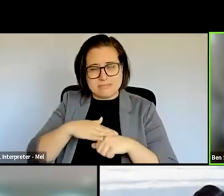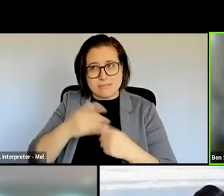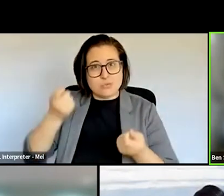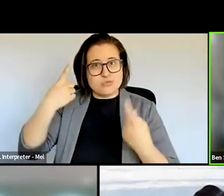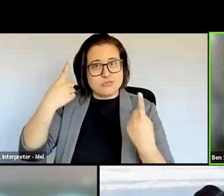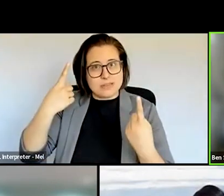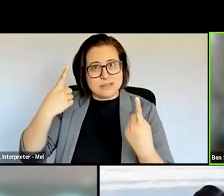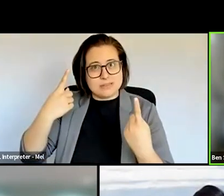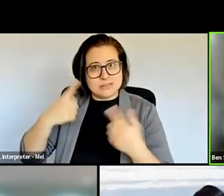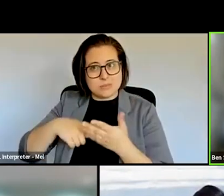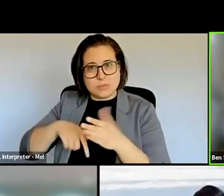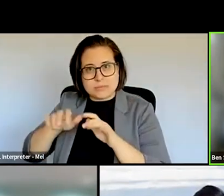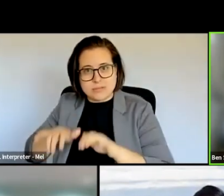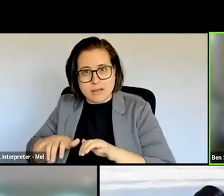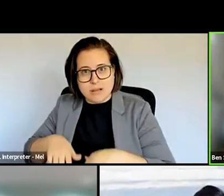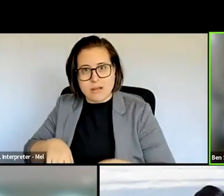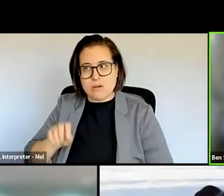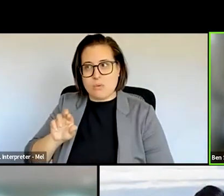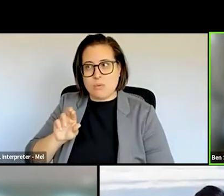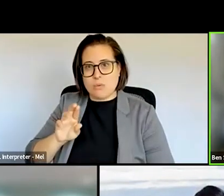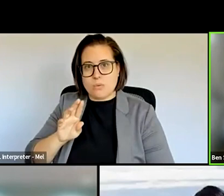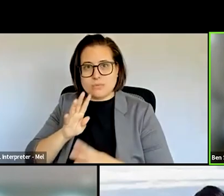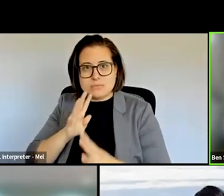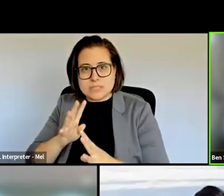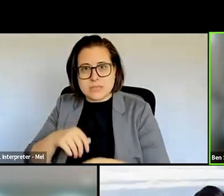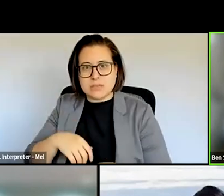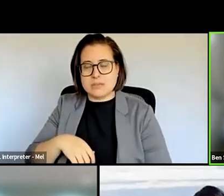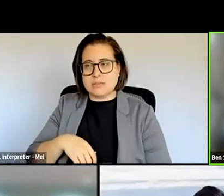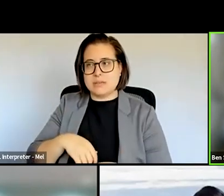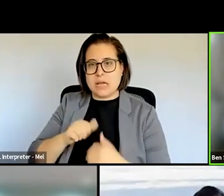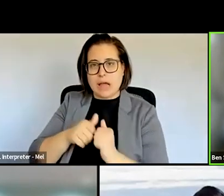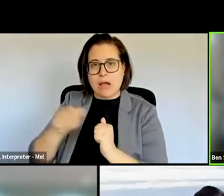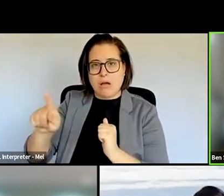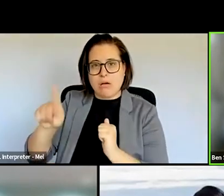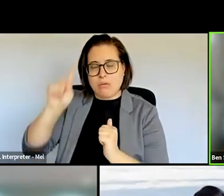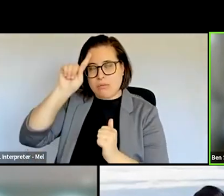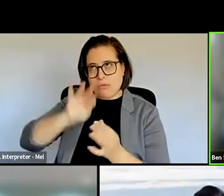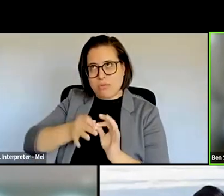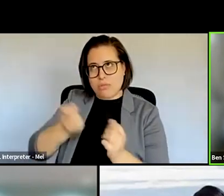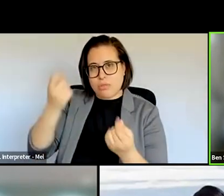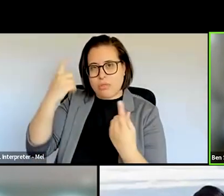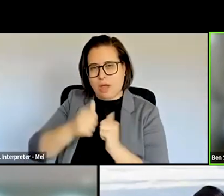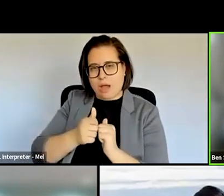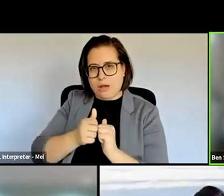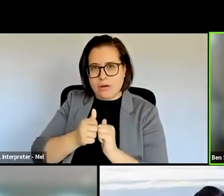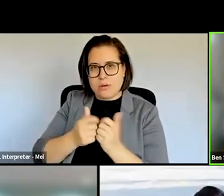we wrote or what it is that we said so that we end up in having a kind of negotiated outcome.